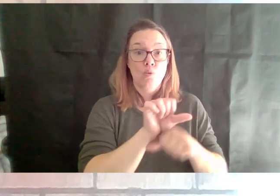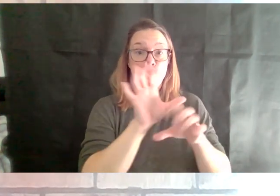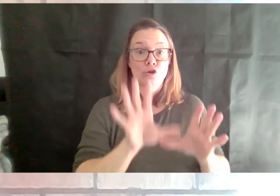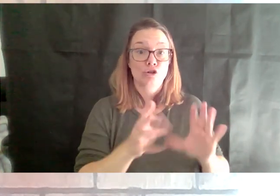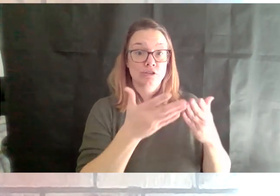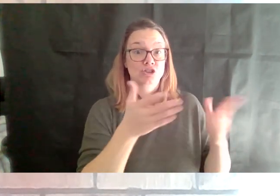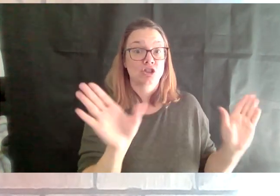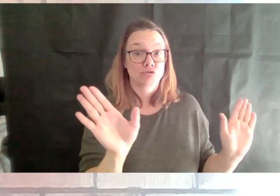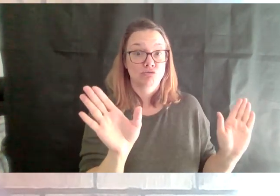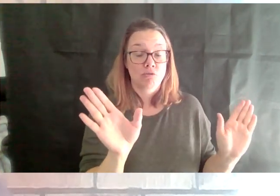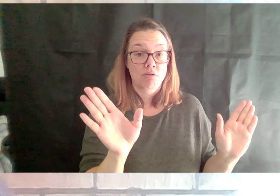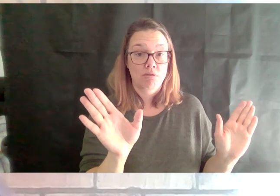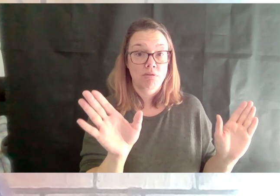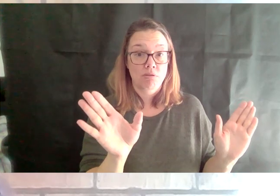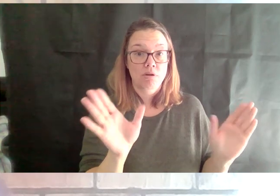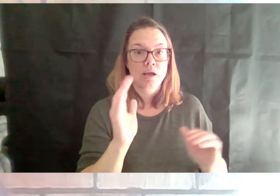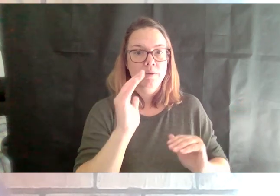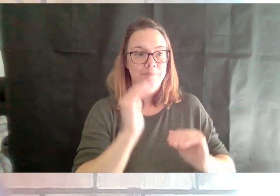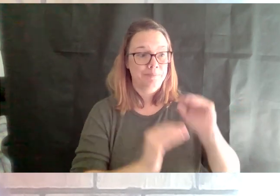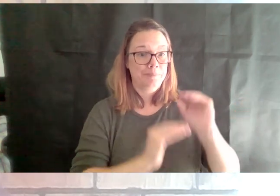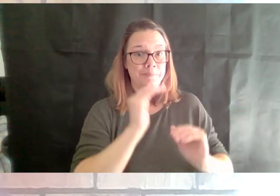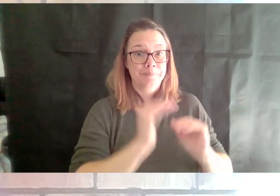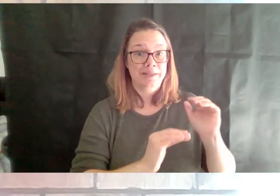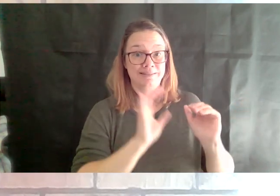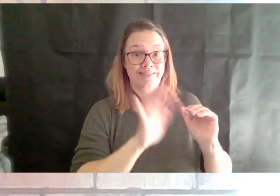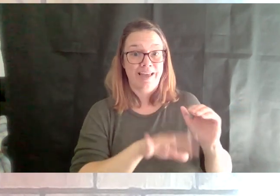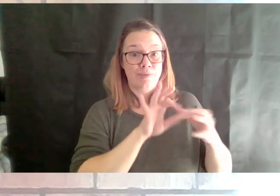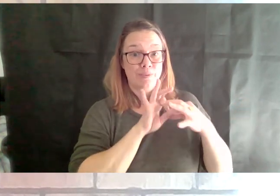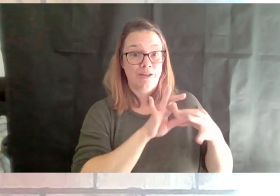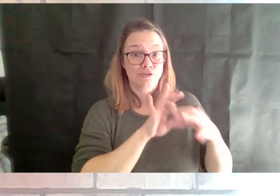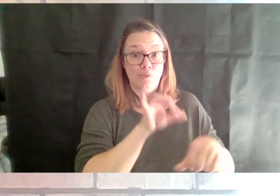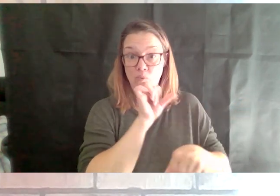I believe what really builds that relationship at work